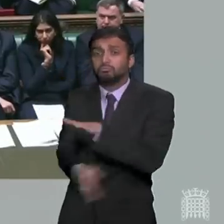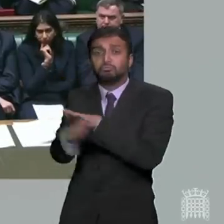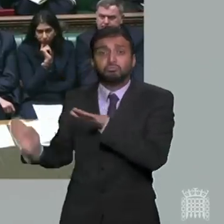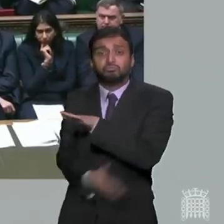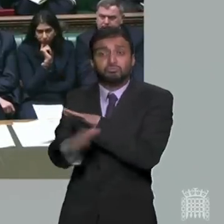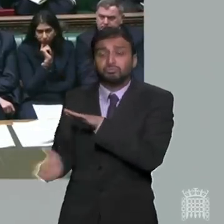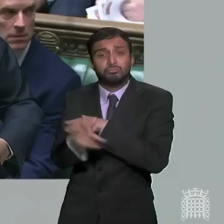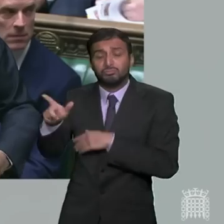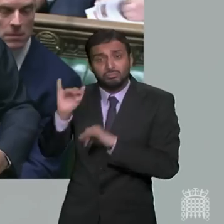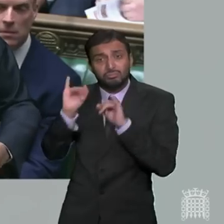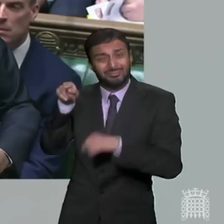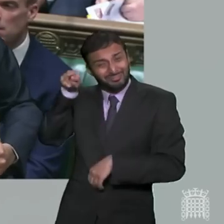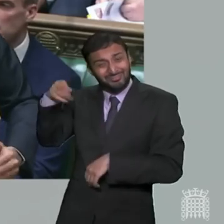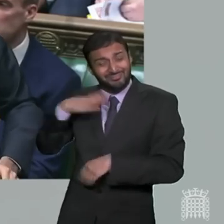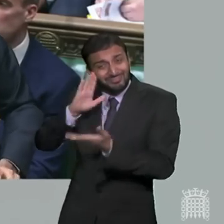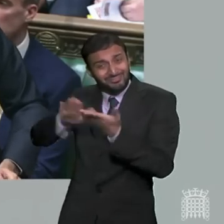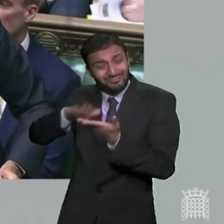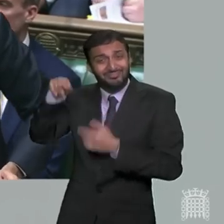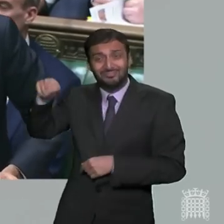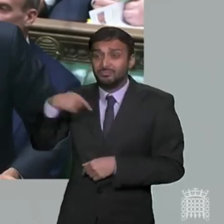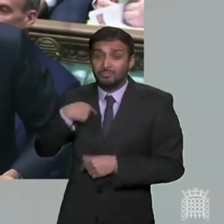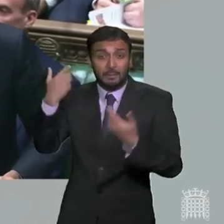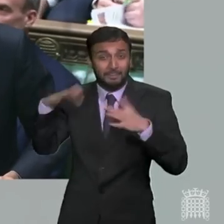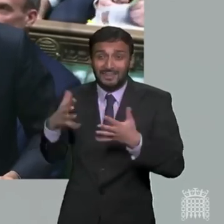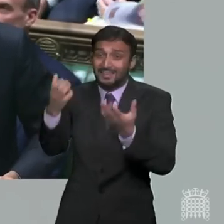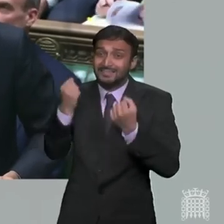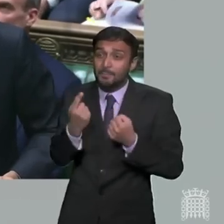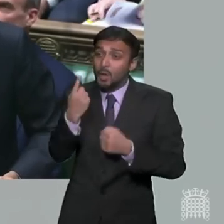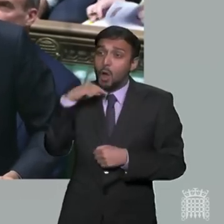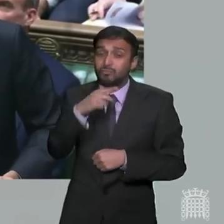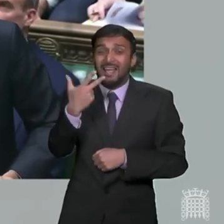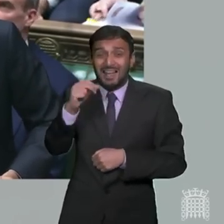We have accepted more than 380,000 people over the past few years, because this is a